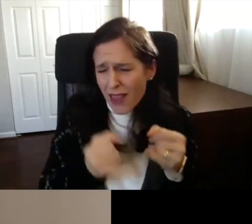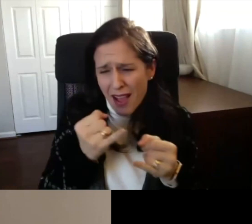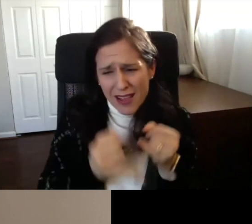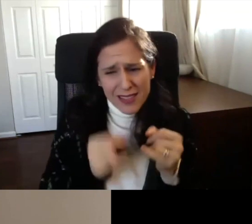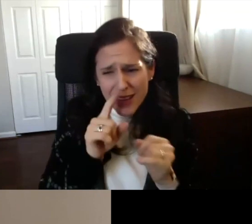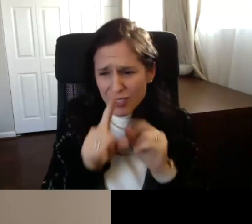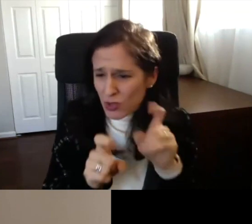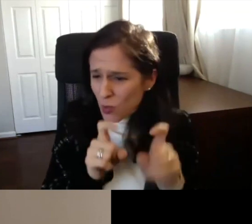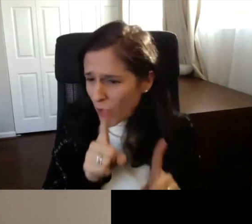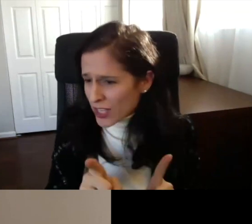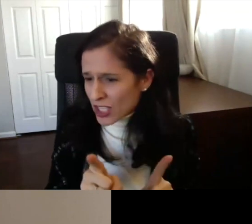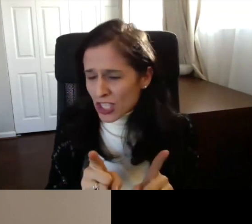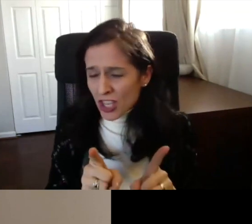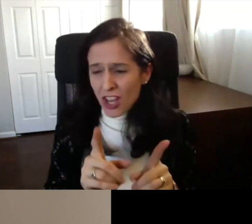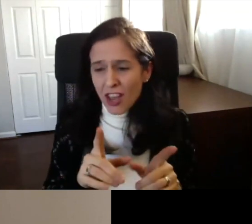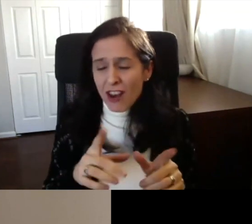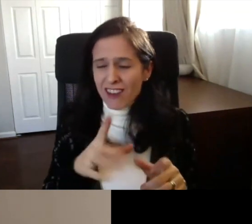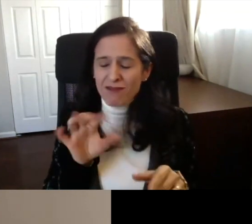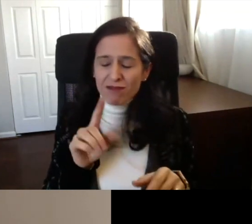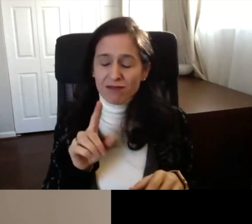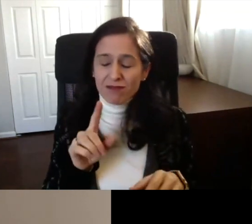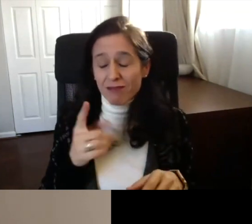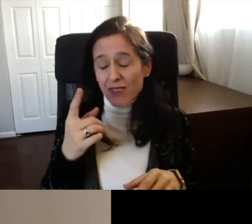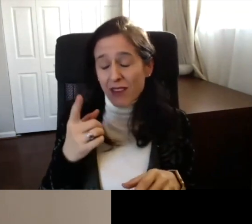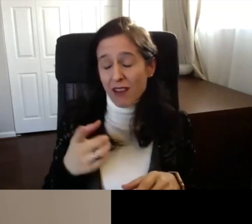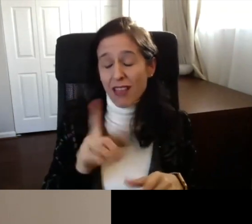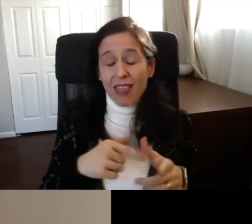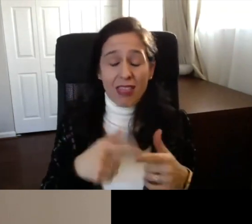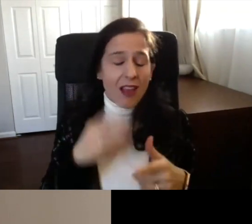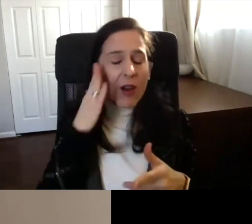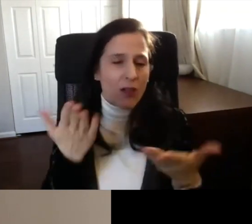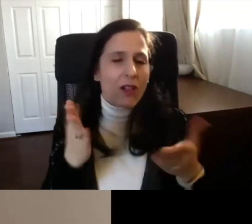i think one final question